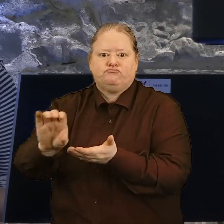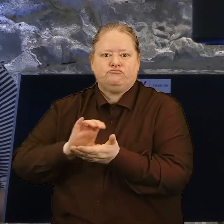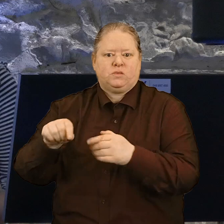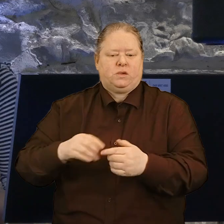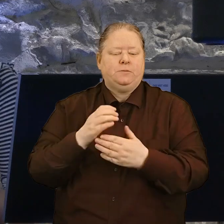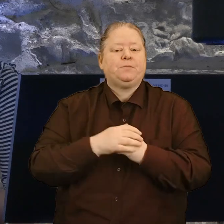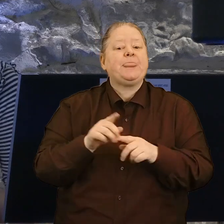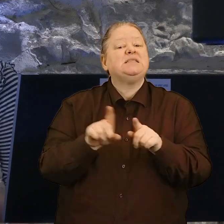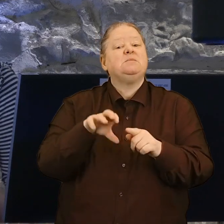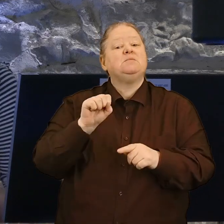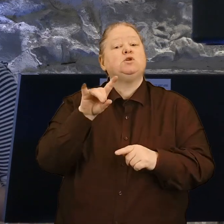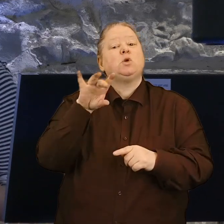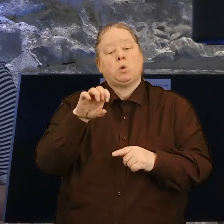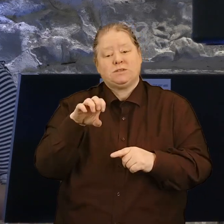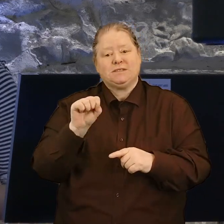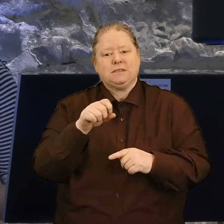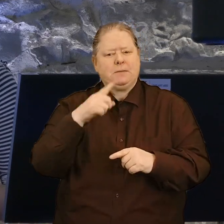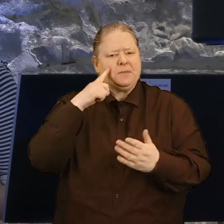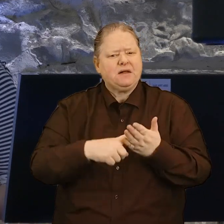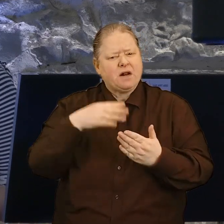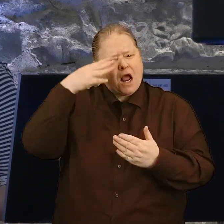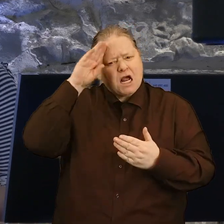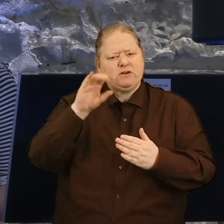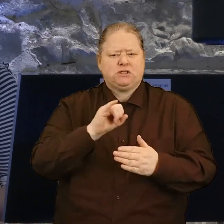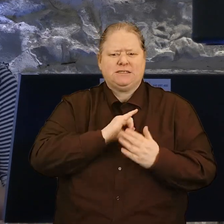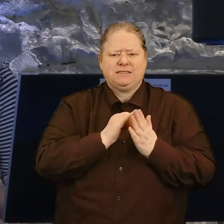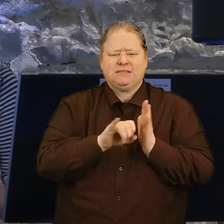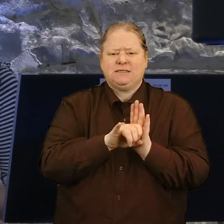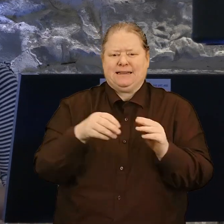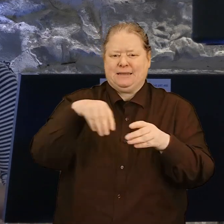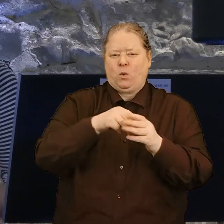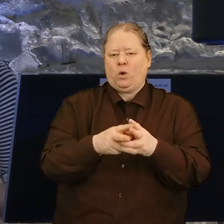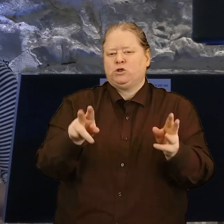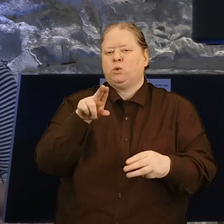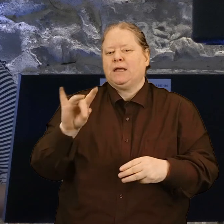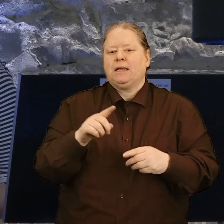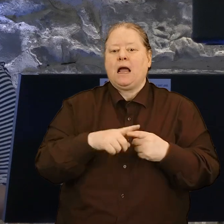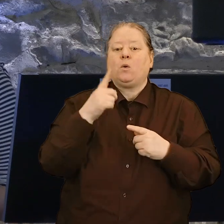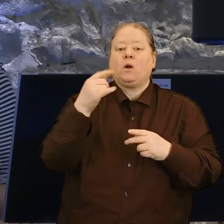And like Stokes, he believed in an Irish identity within a wider United Kingdom, and one in which, I think probably